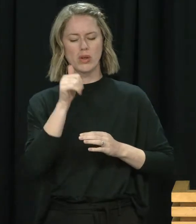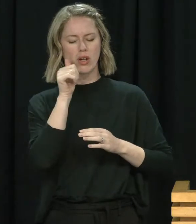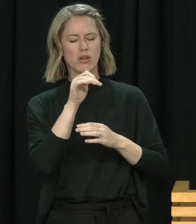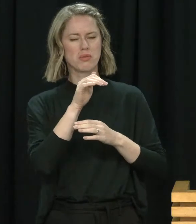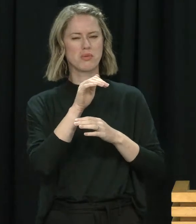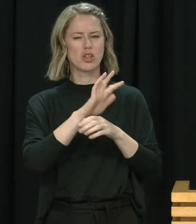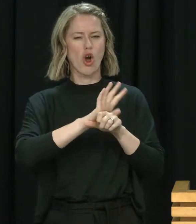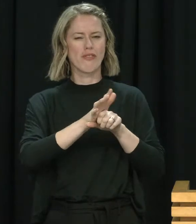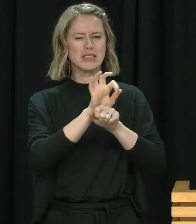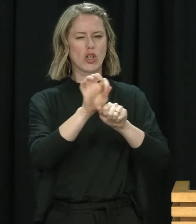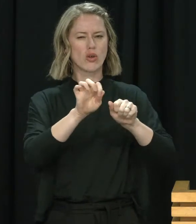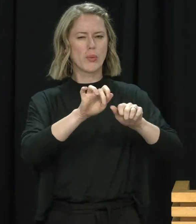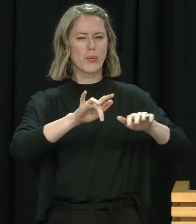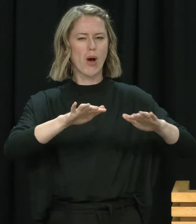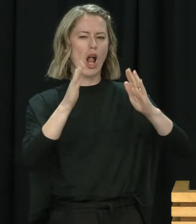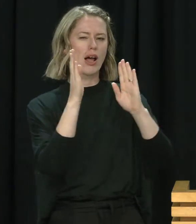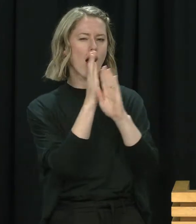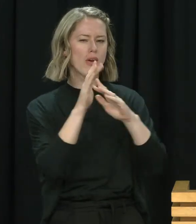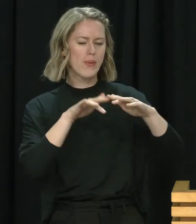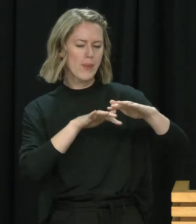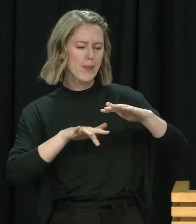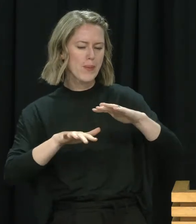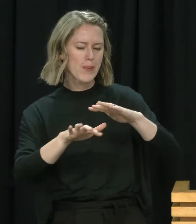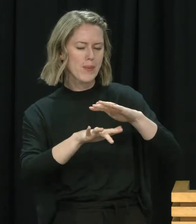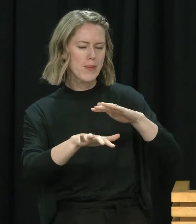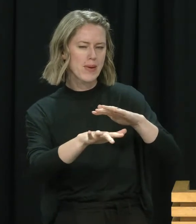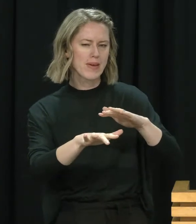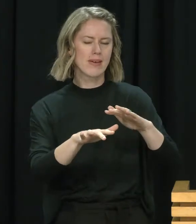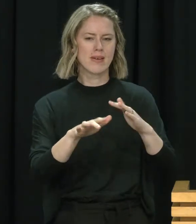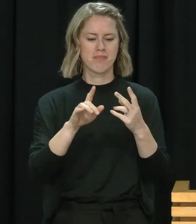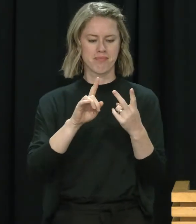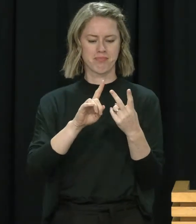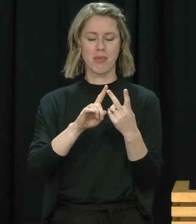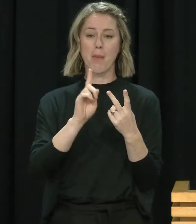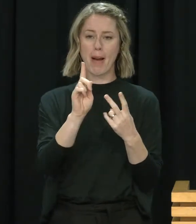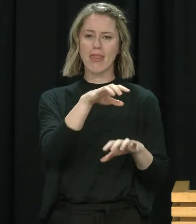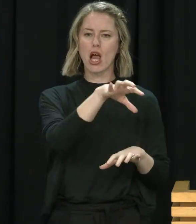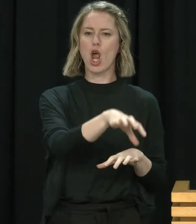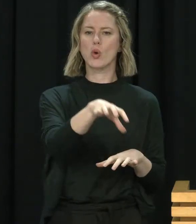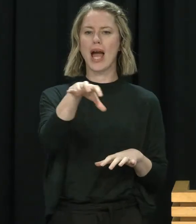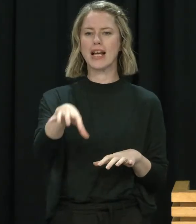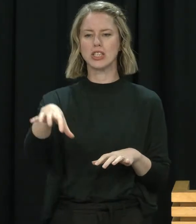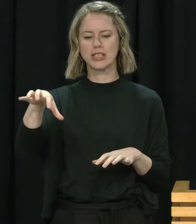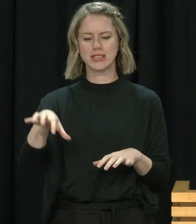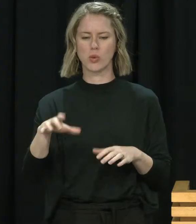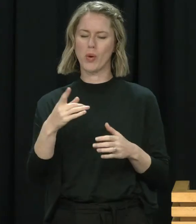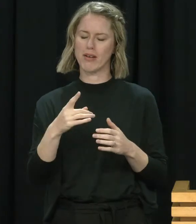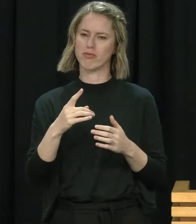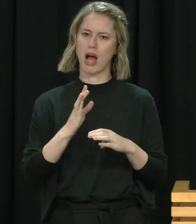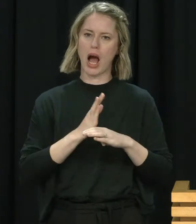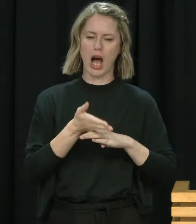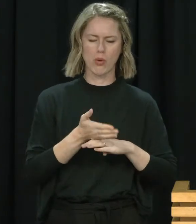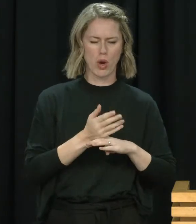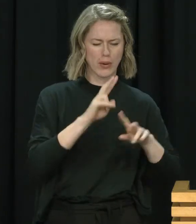little bit of additional comfort for us that would suggest there isn't COVID-19 out there in the Wellington community. A lot of really